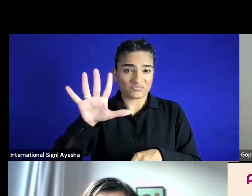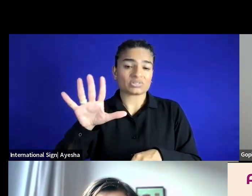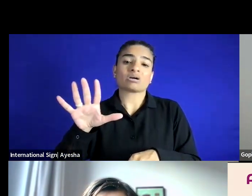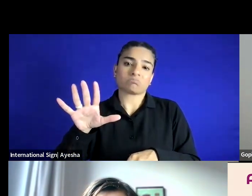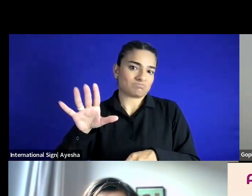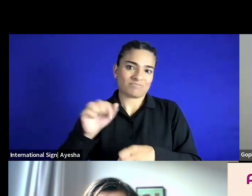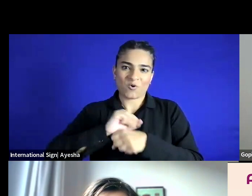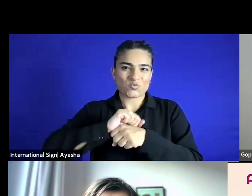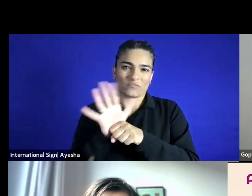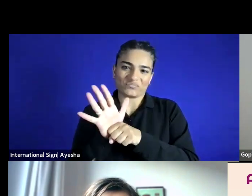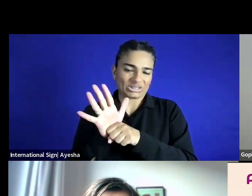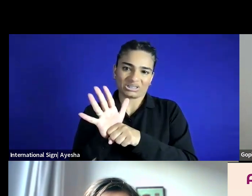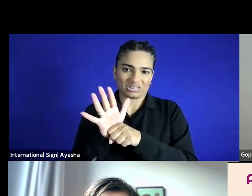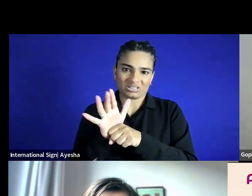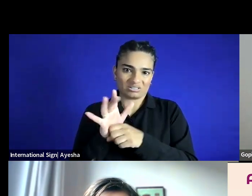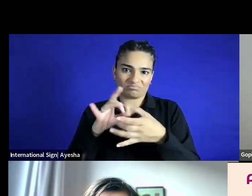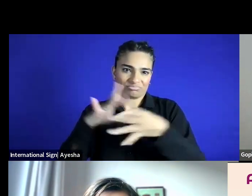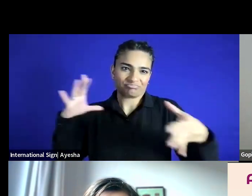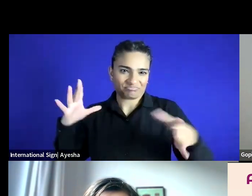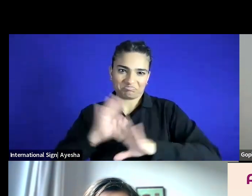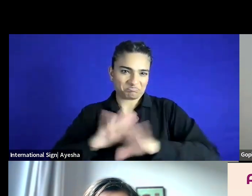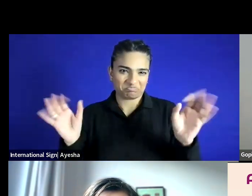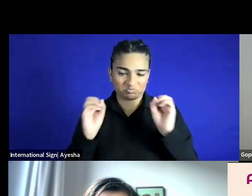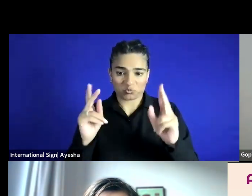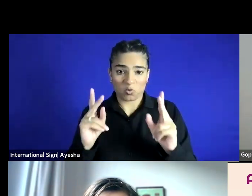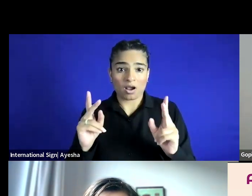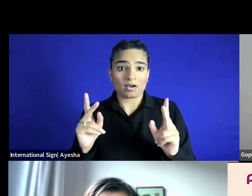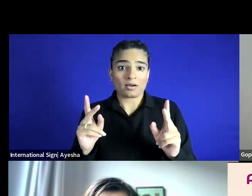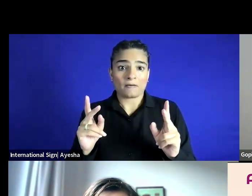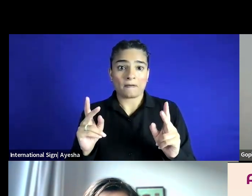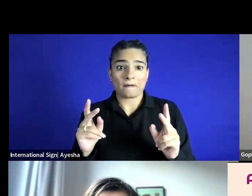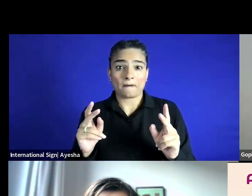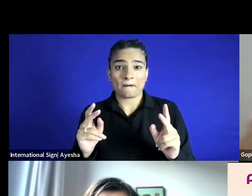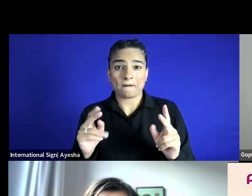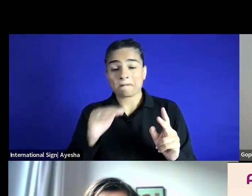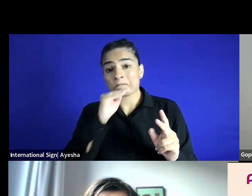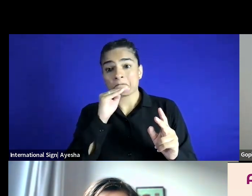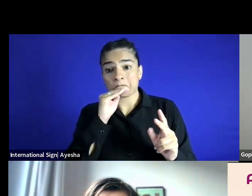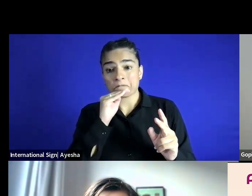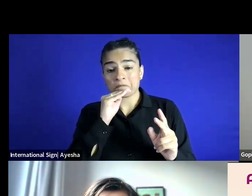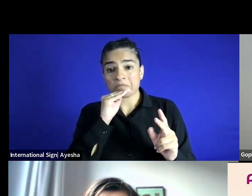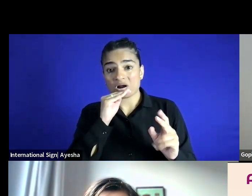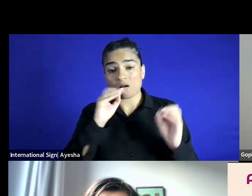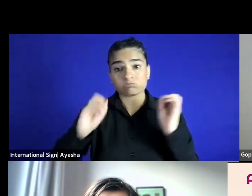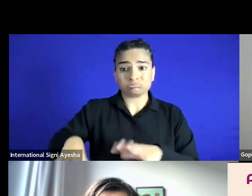But that does not mean, you know, don't forget your vaccination certificates and all of those things. Keep them handy.